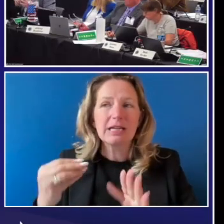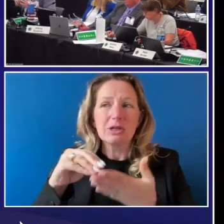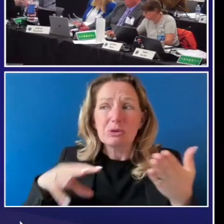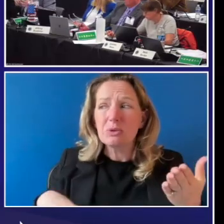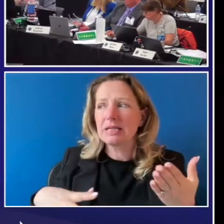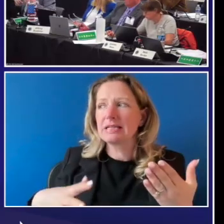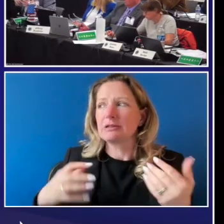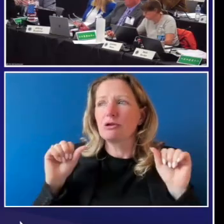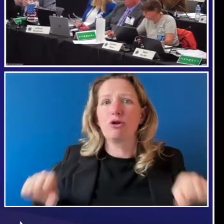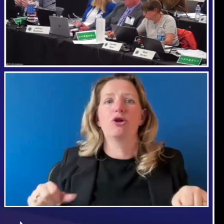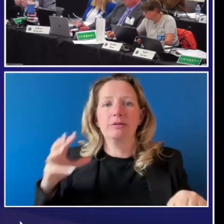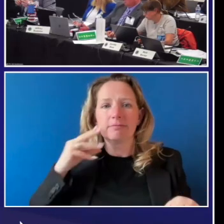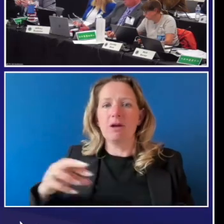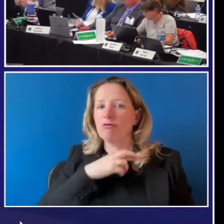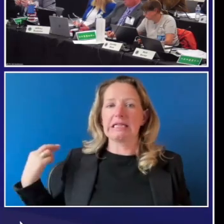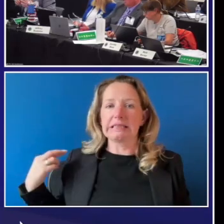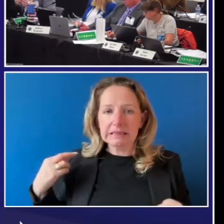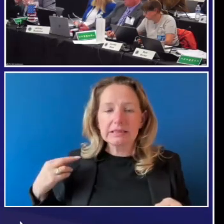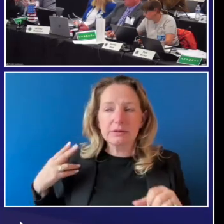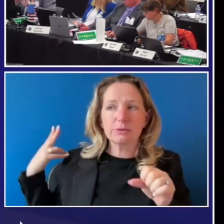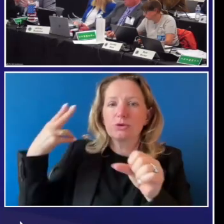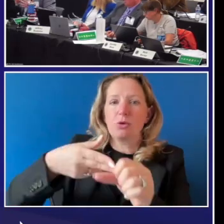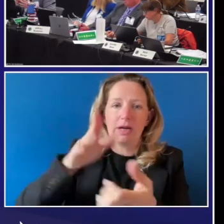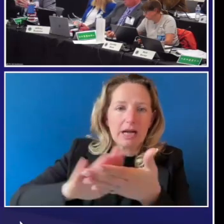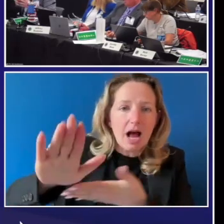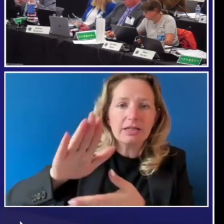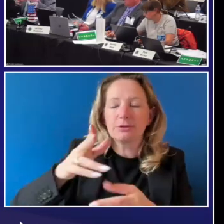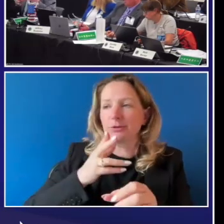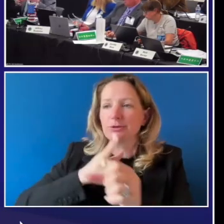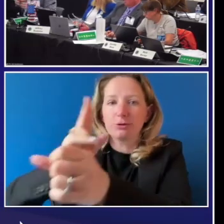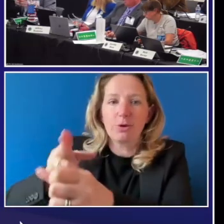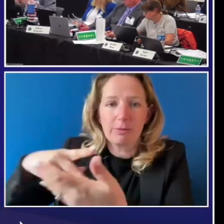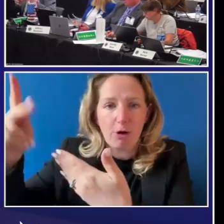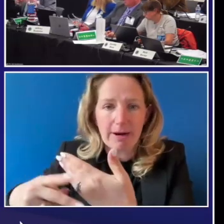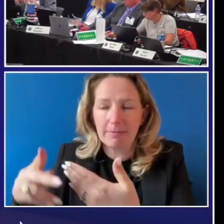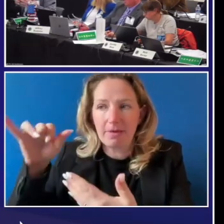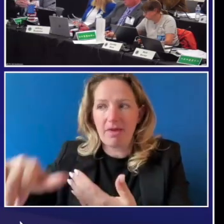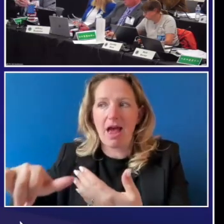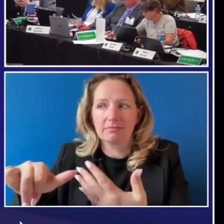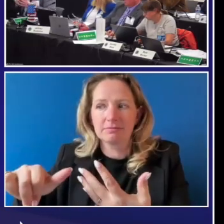programs or colleges that fail to deliver those strong outcomes that, uh, the undersecretary and and others from the